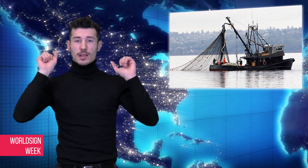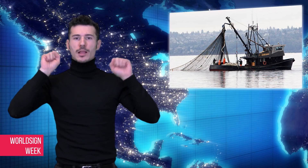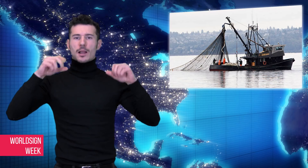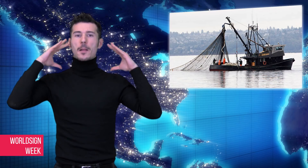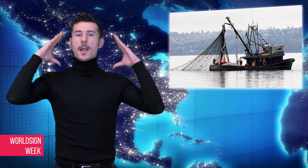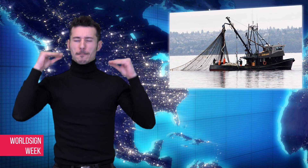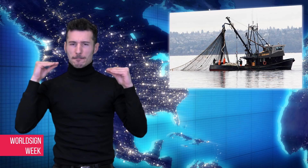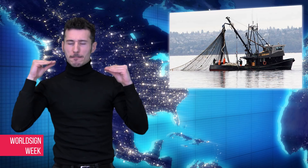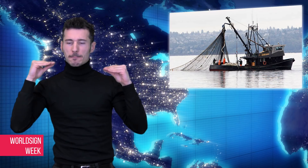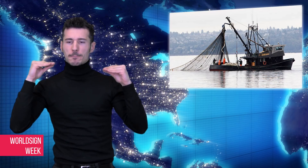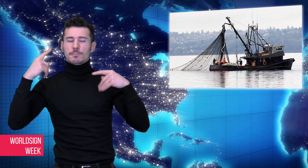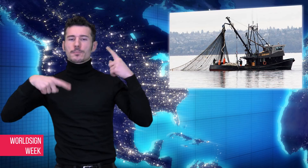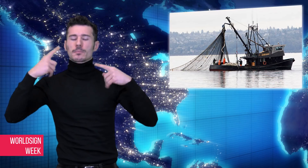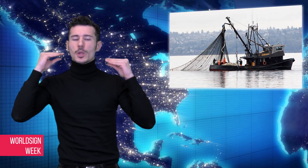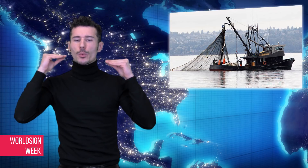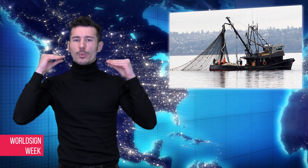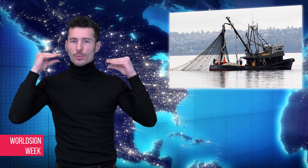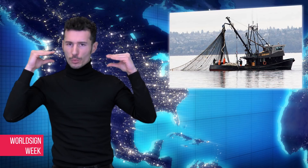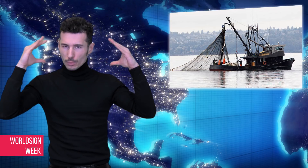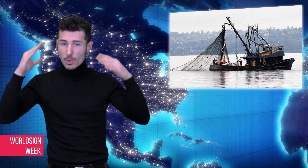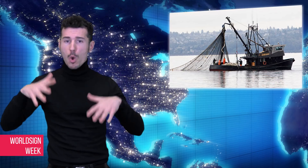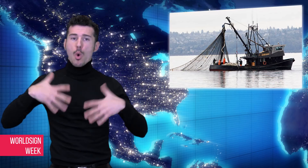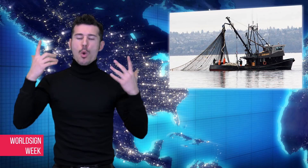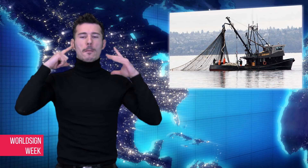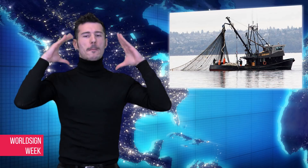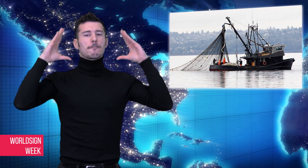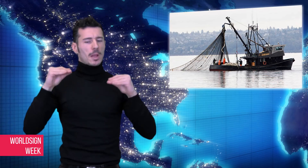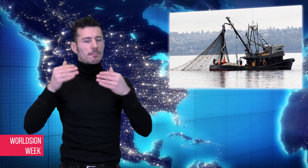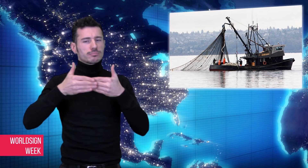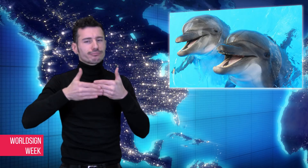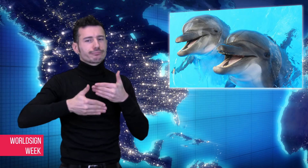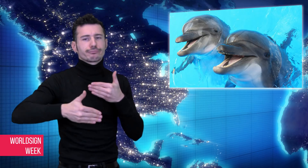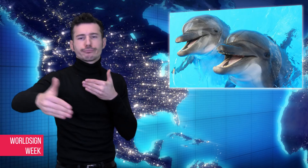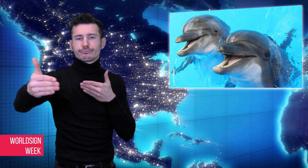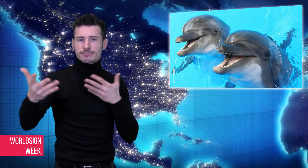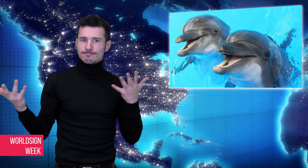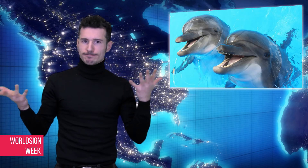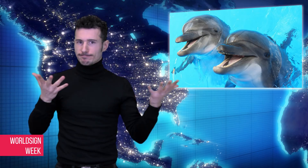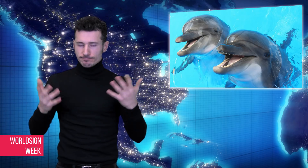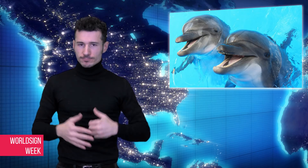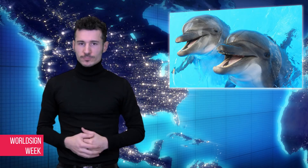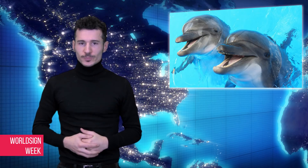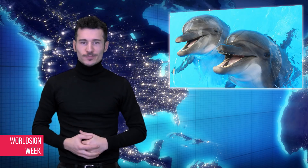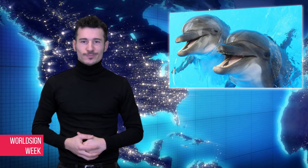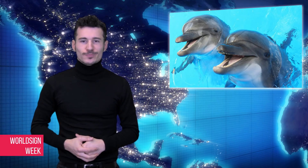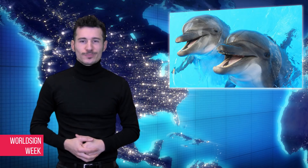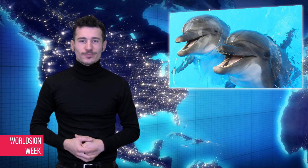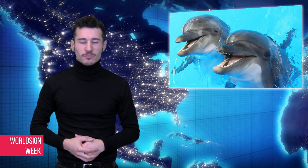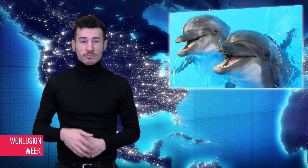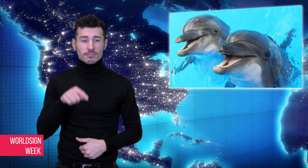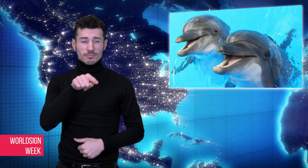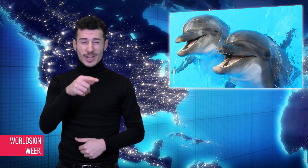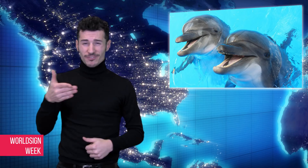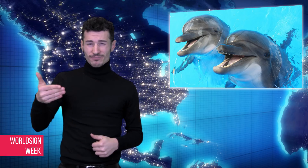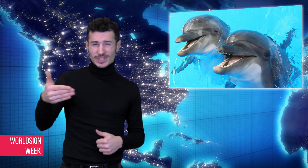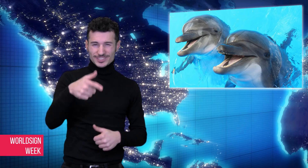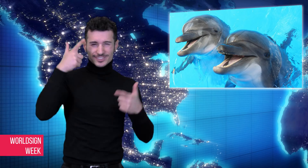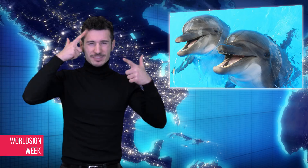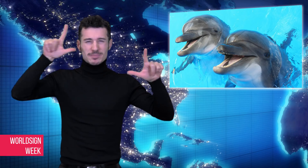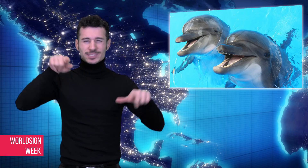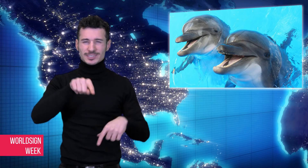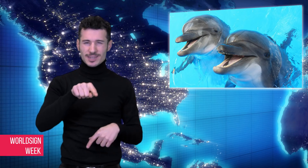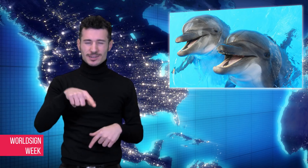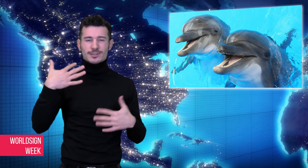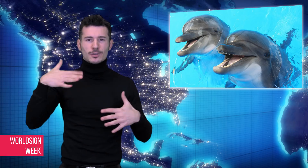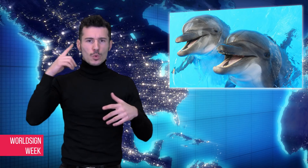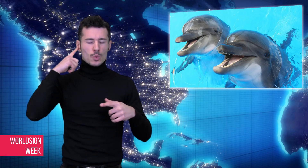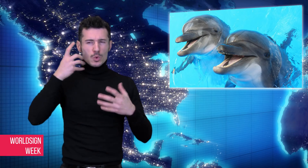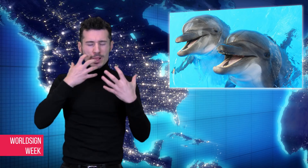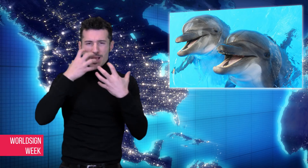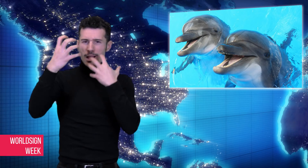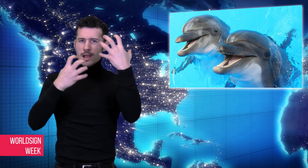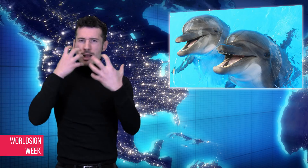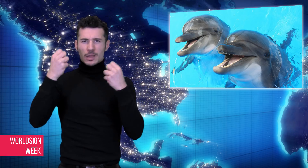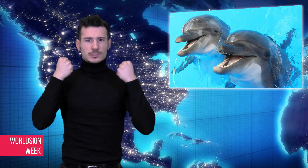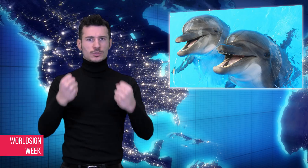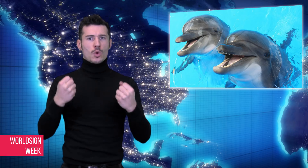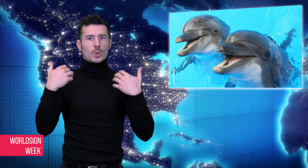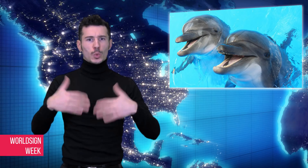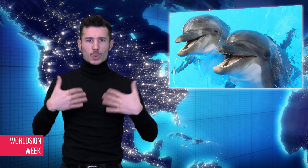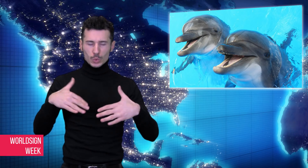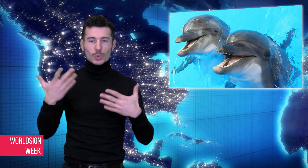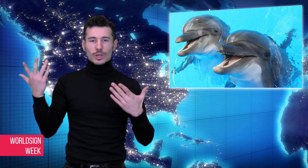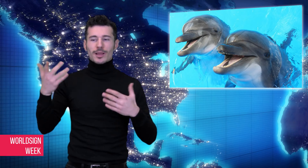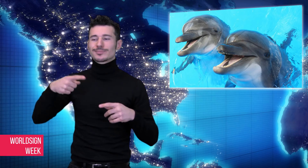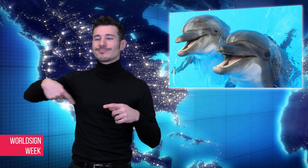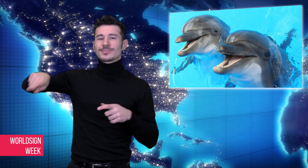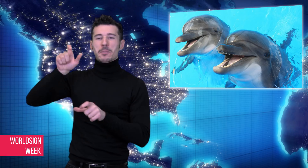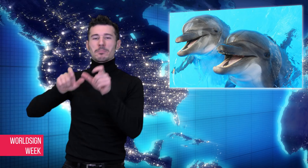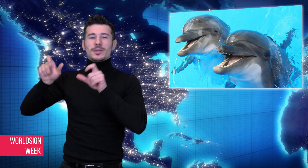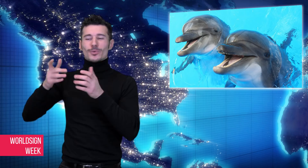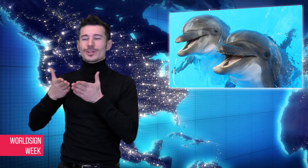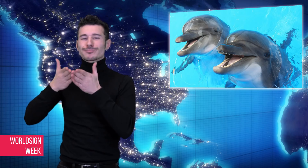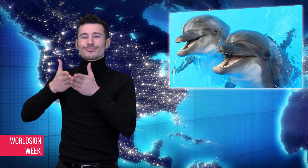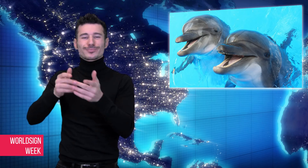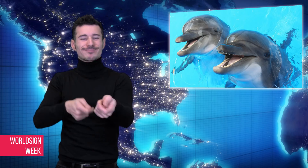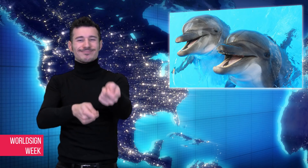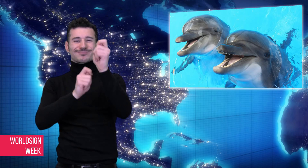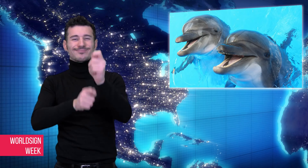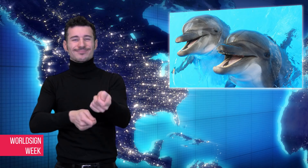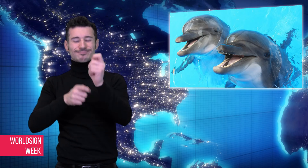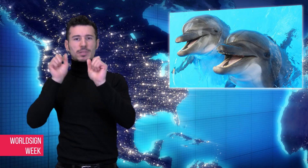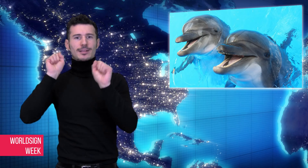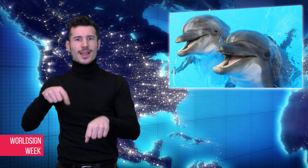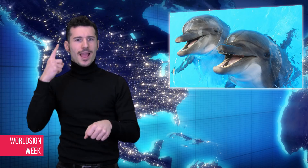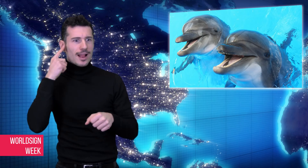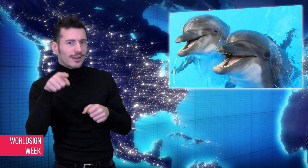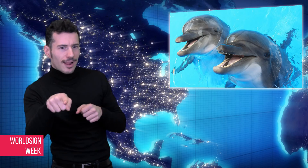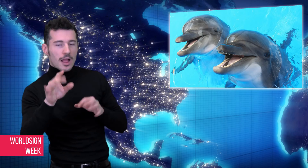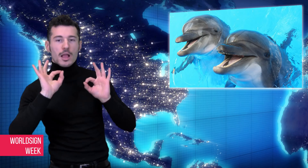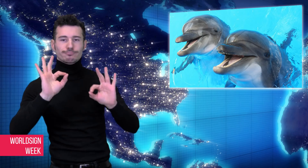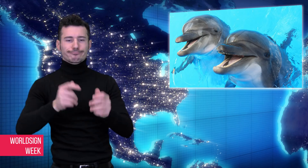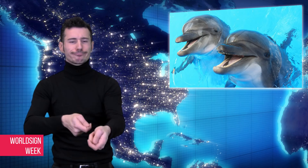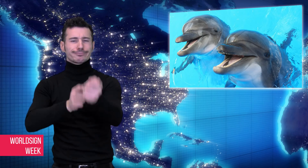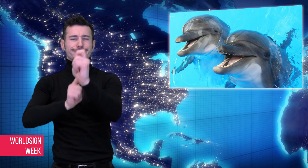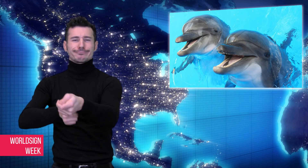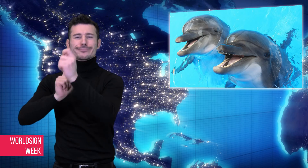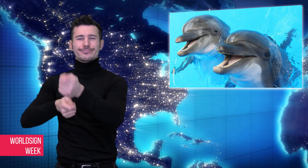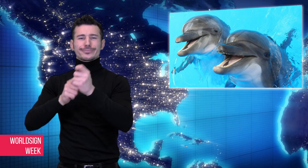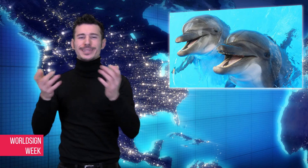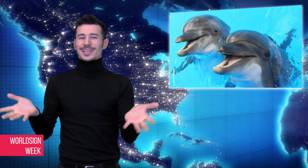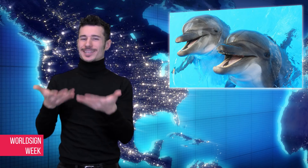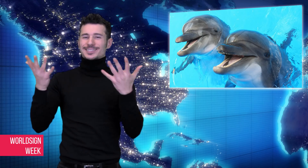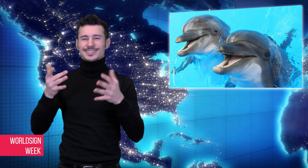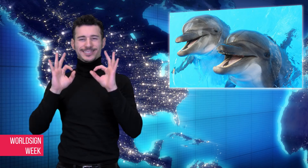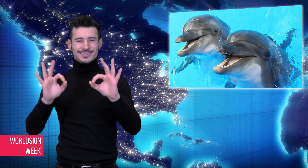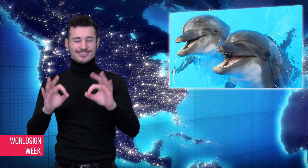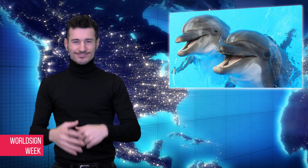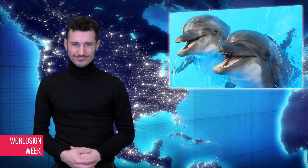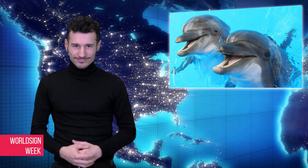water which helps them catch them easily.